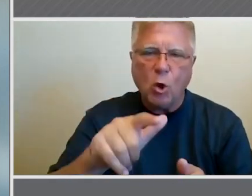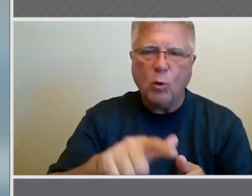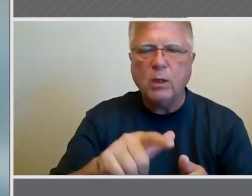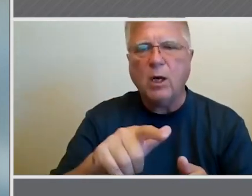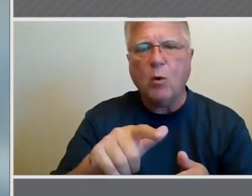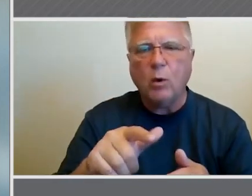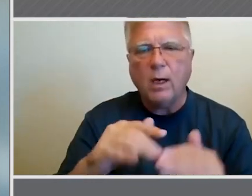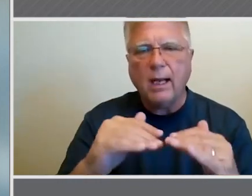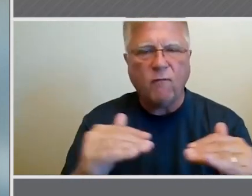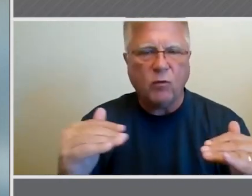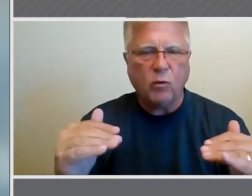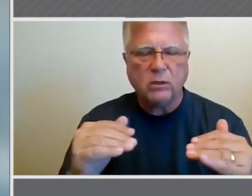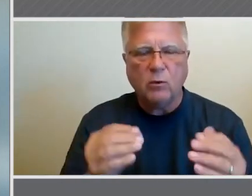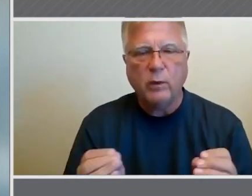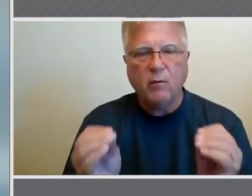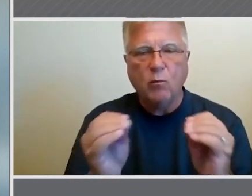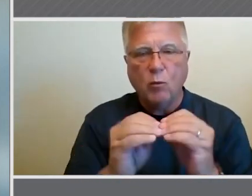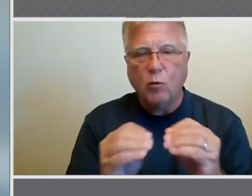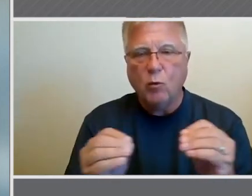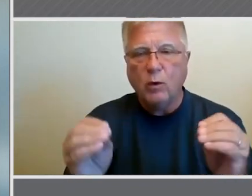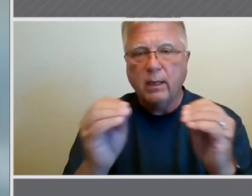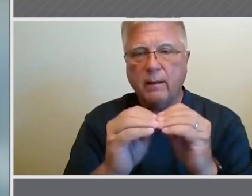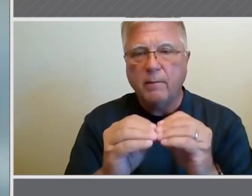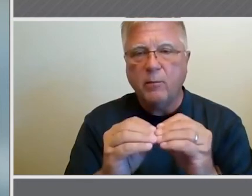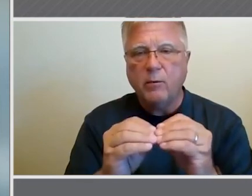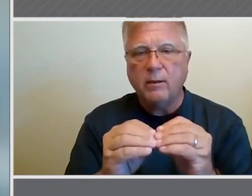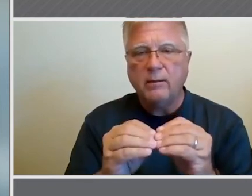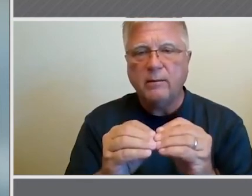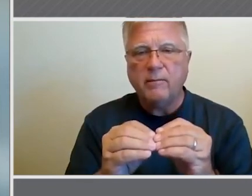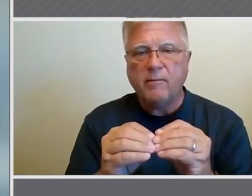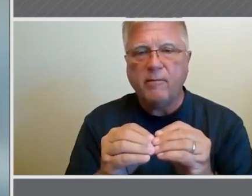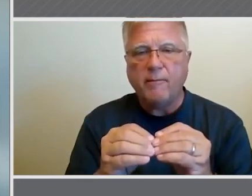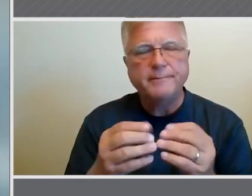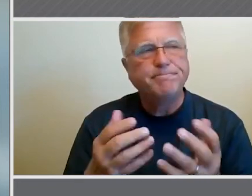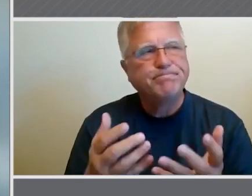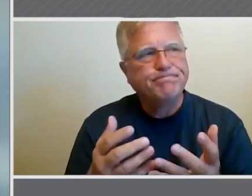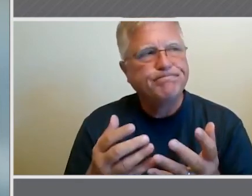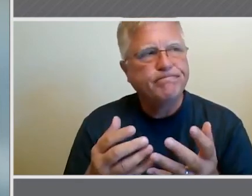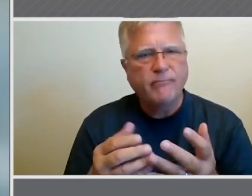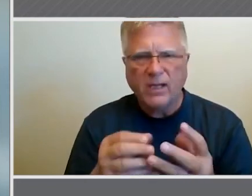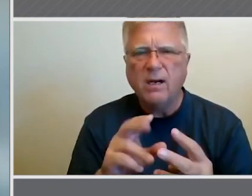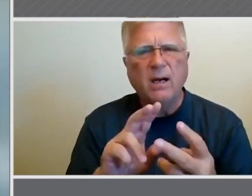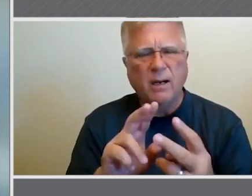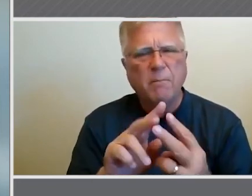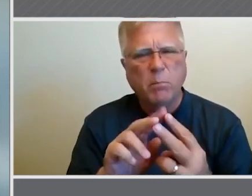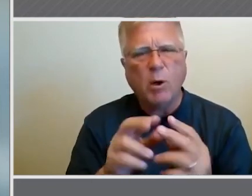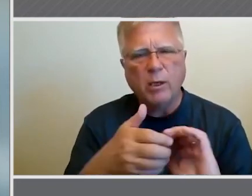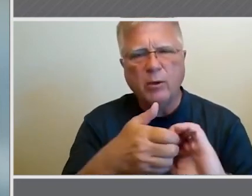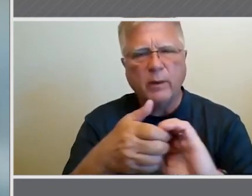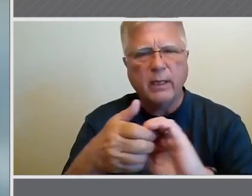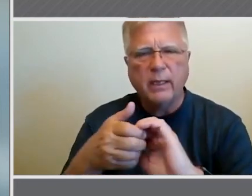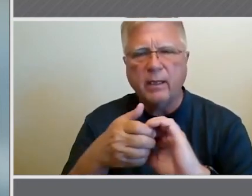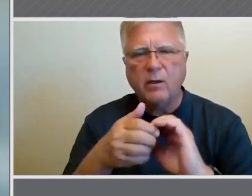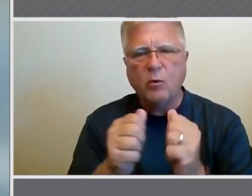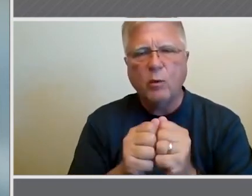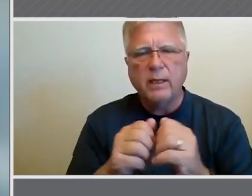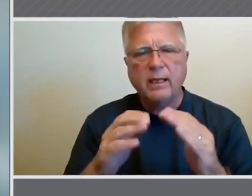We also are more and more. Partnering with the Housing Authority.